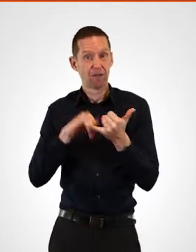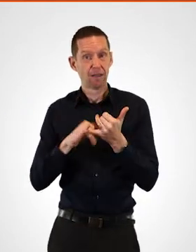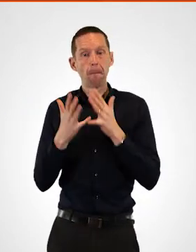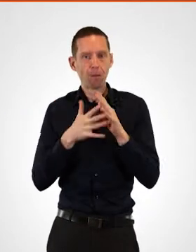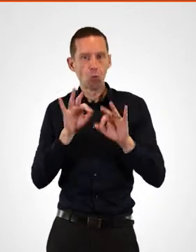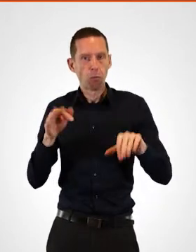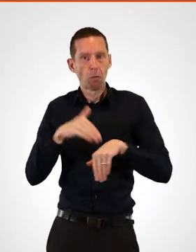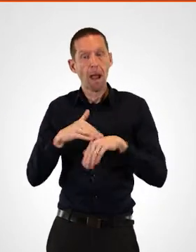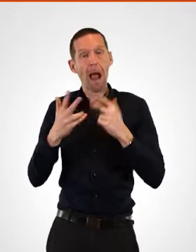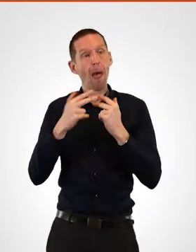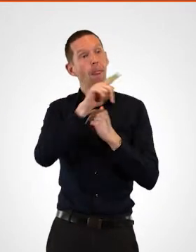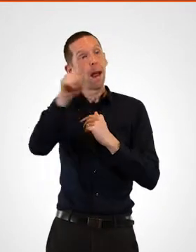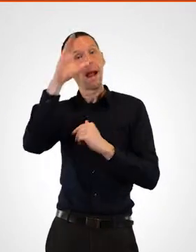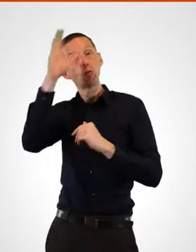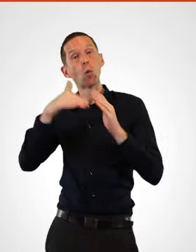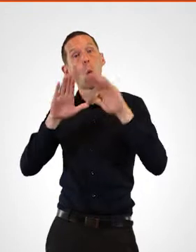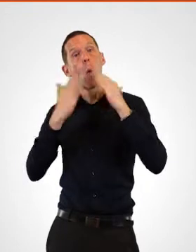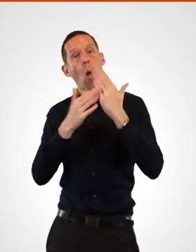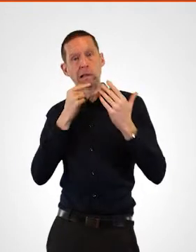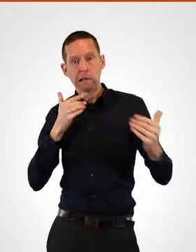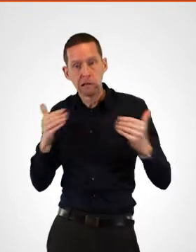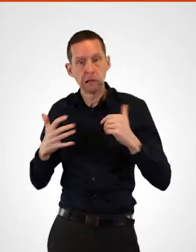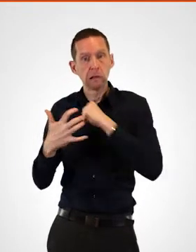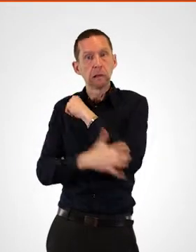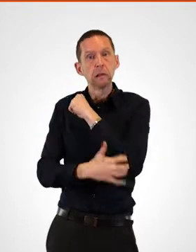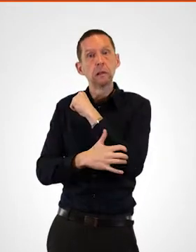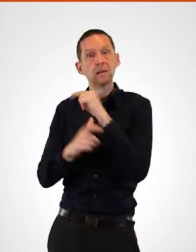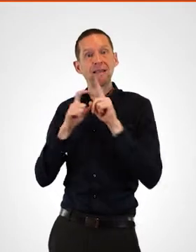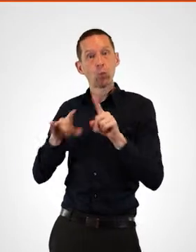as it is in many other parts of the world.